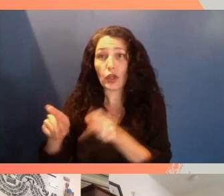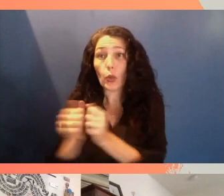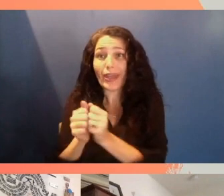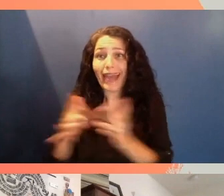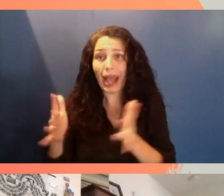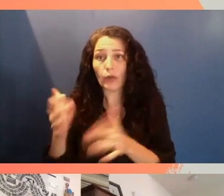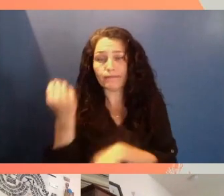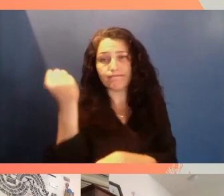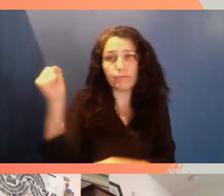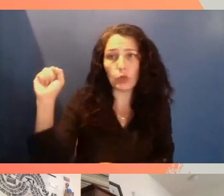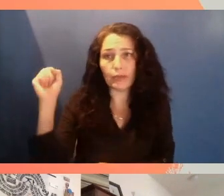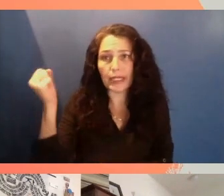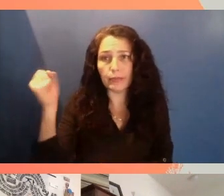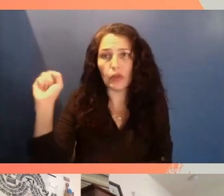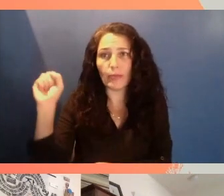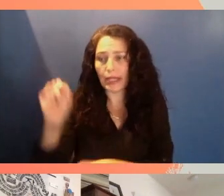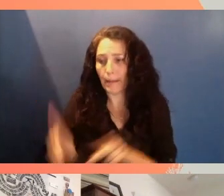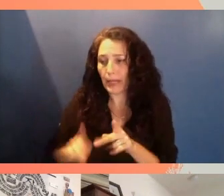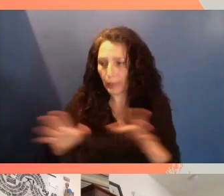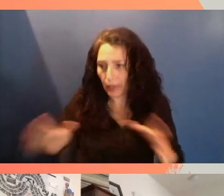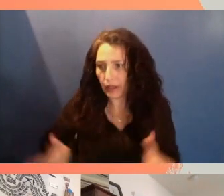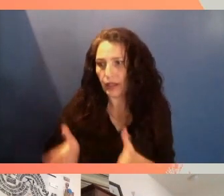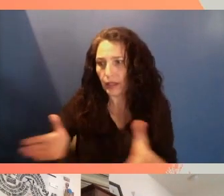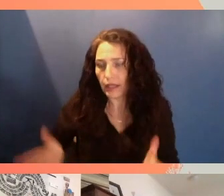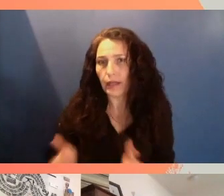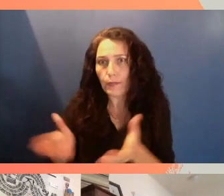So who is movement, who is doing that work